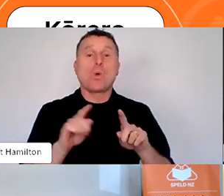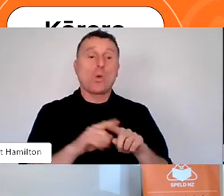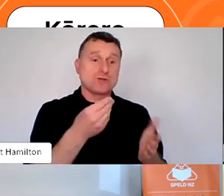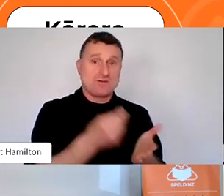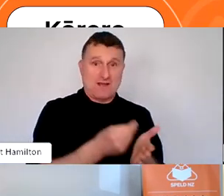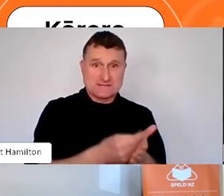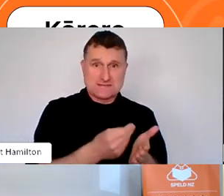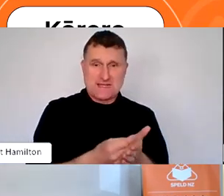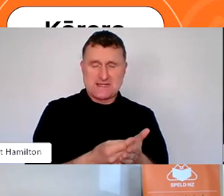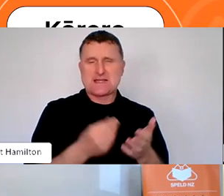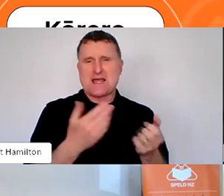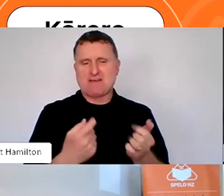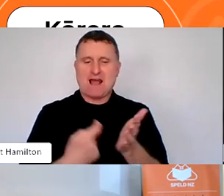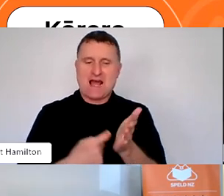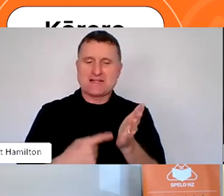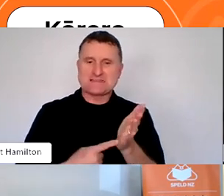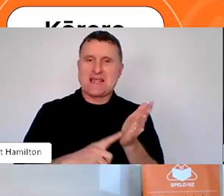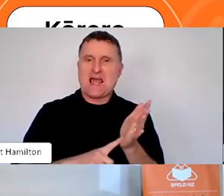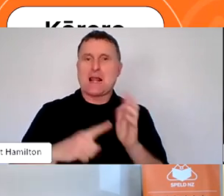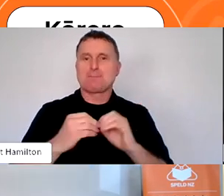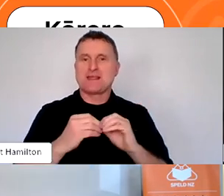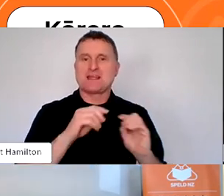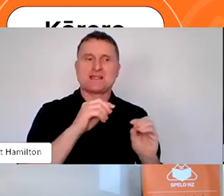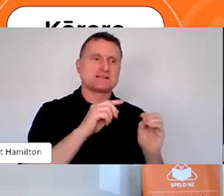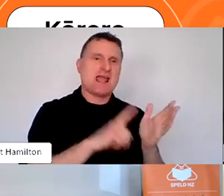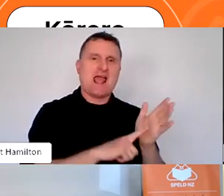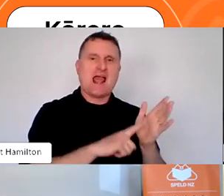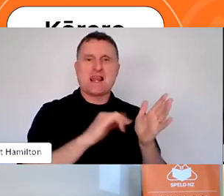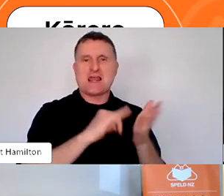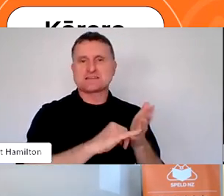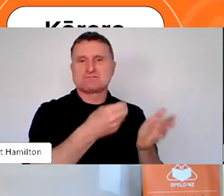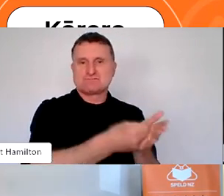the RTLB model, and we're utilising almost all of that now in terms